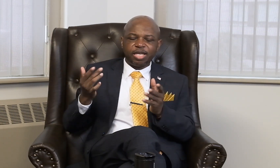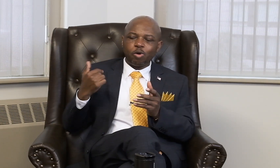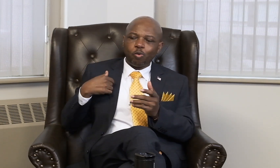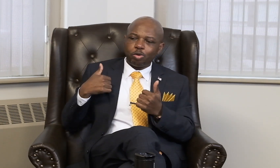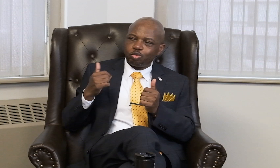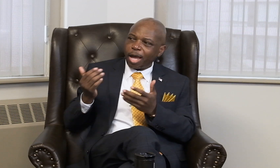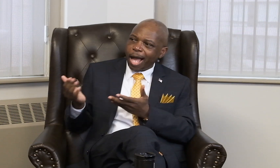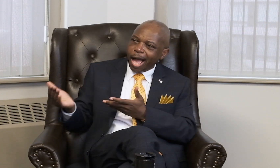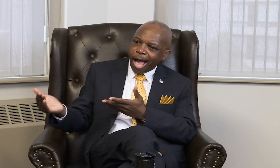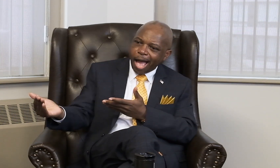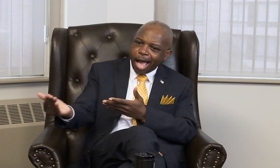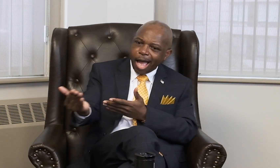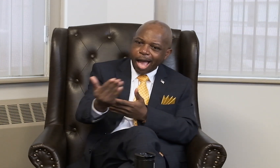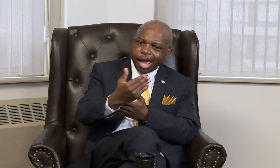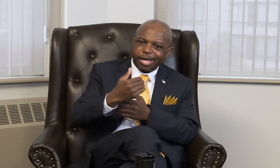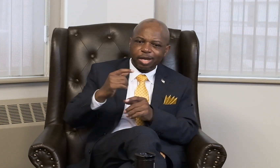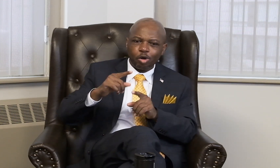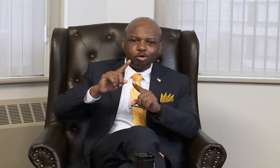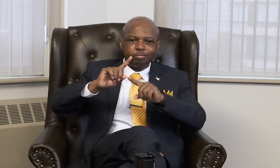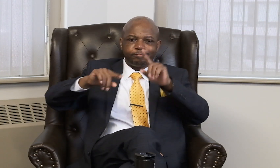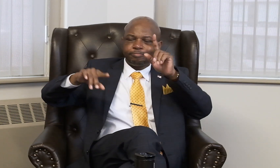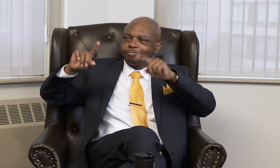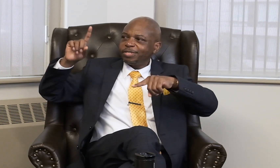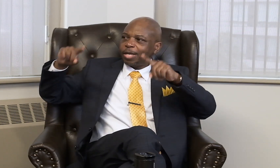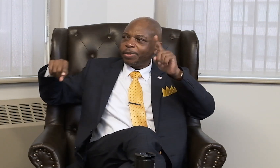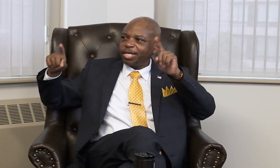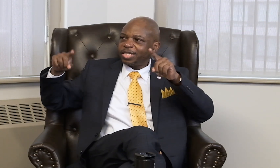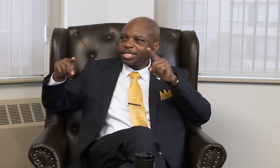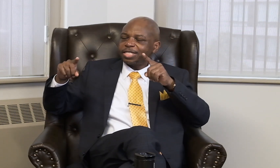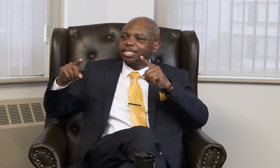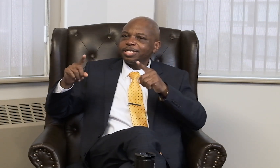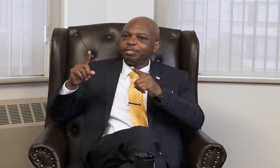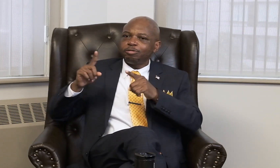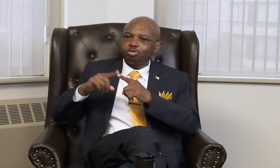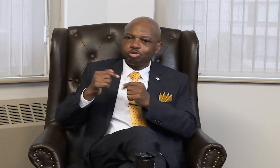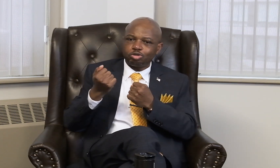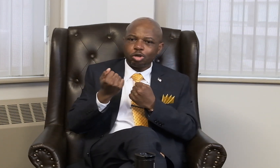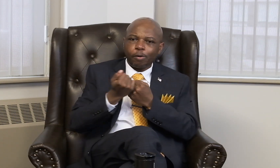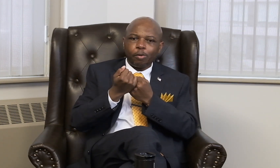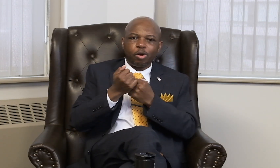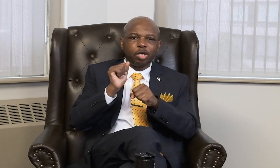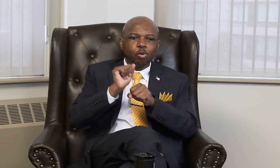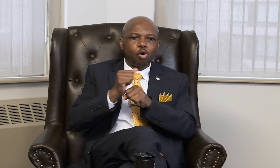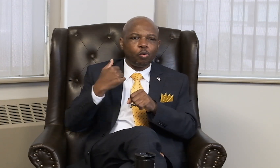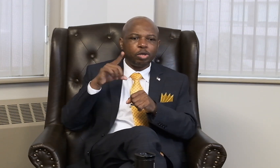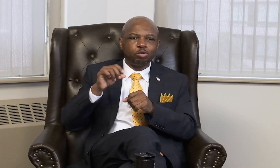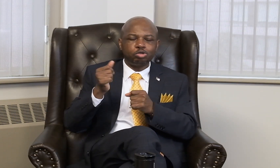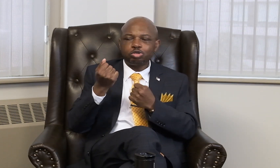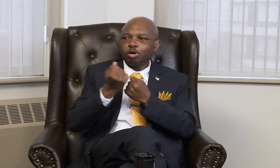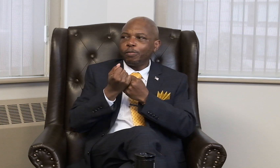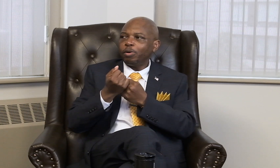of each person and what they bring. Here at MCDHH we want to harness all of the diverse